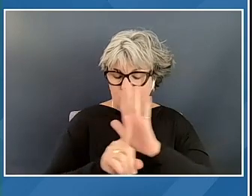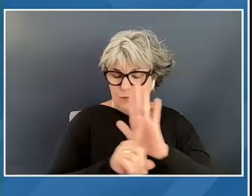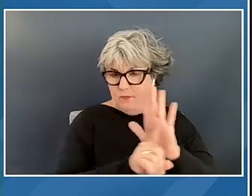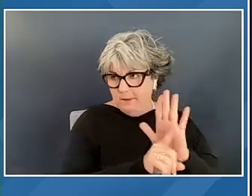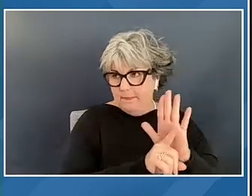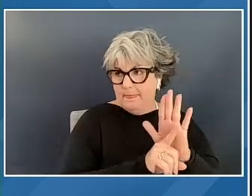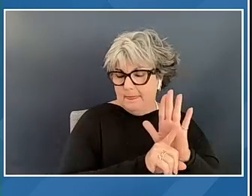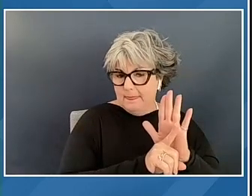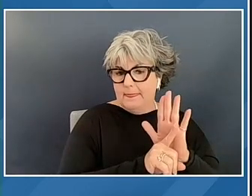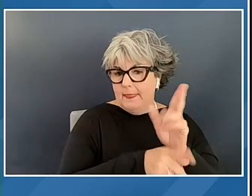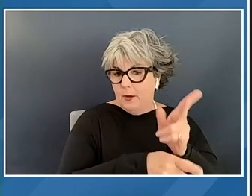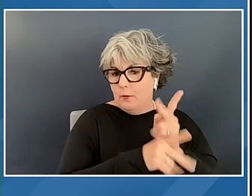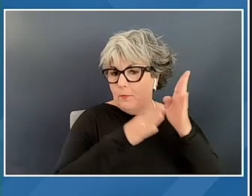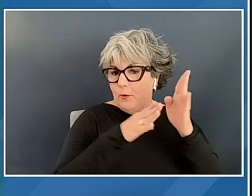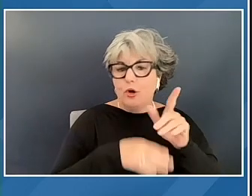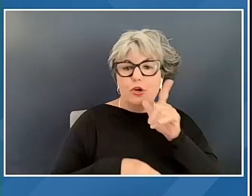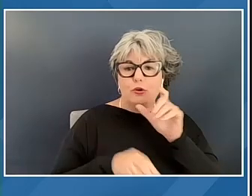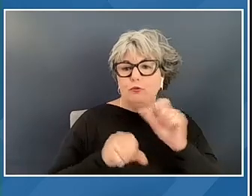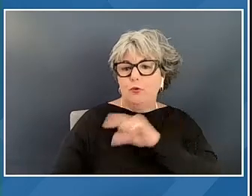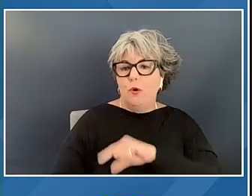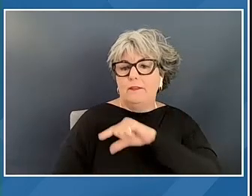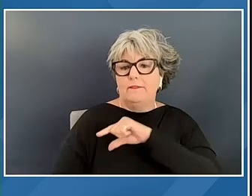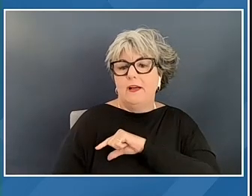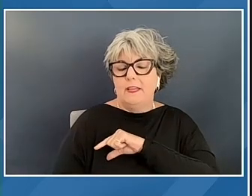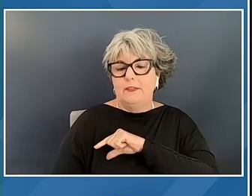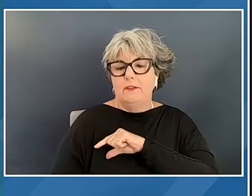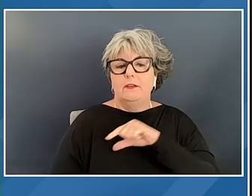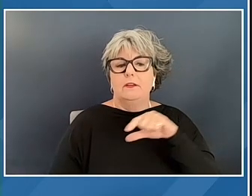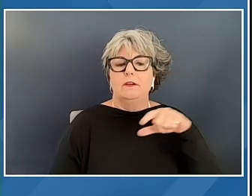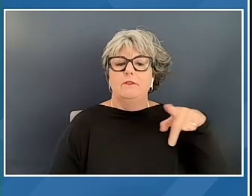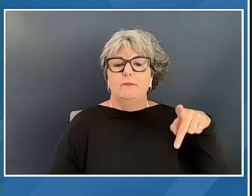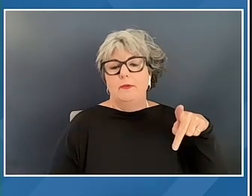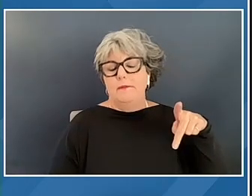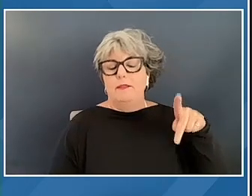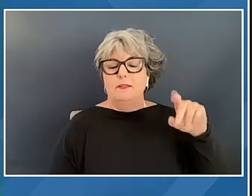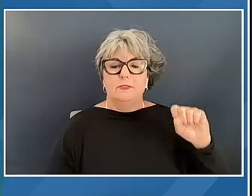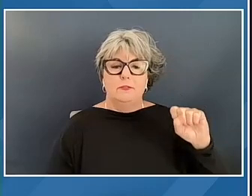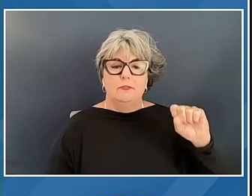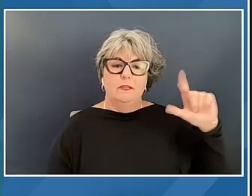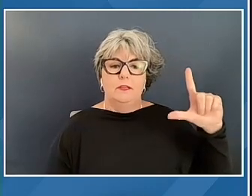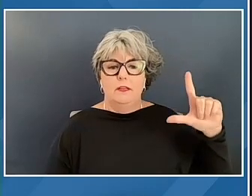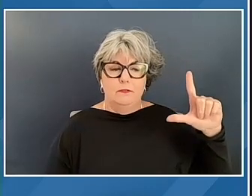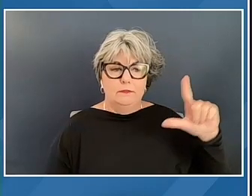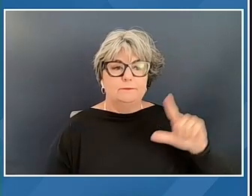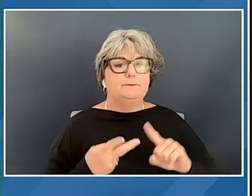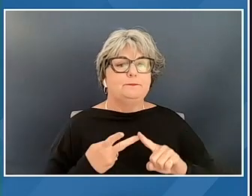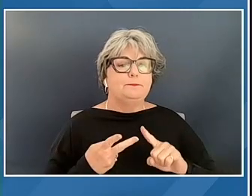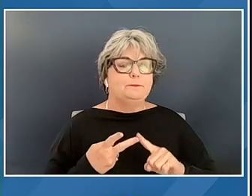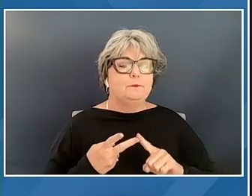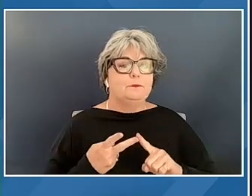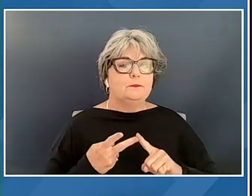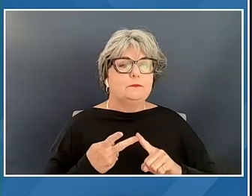who is eligible for public student loan forgiveness? And also on the US Department